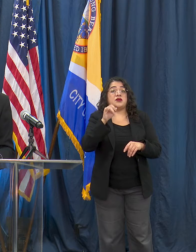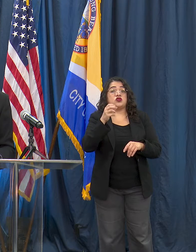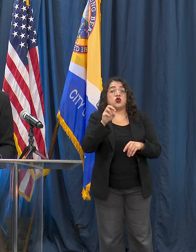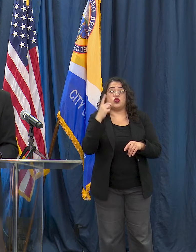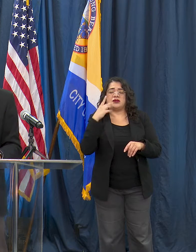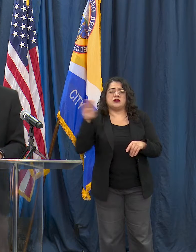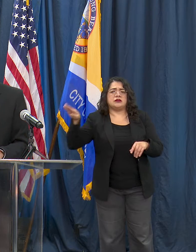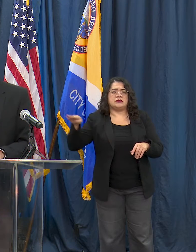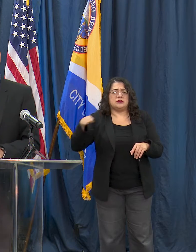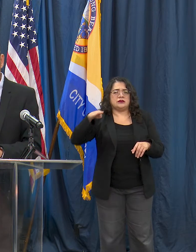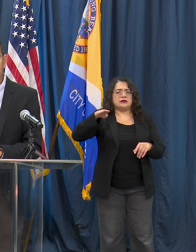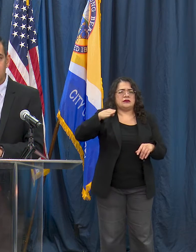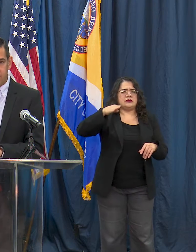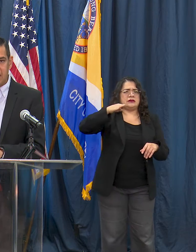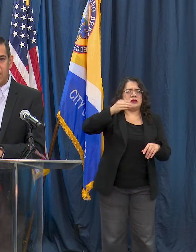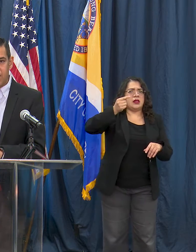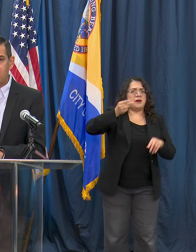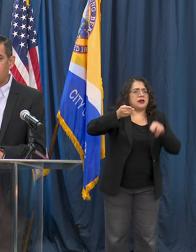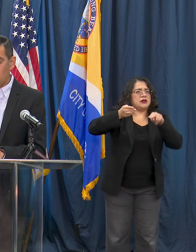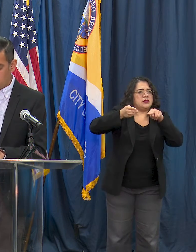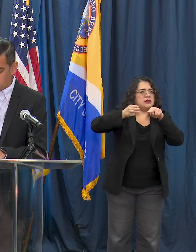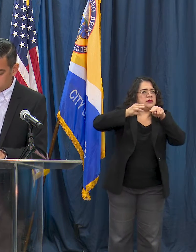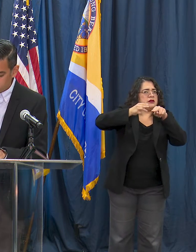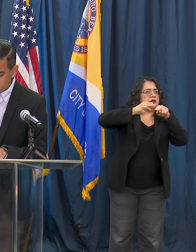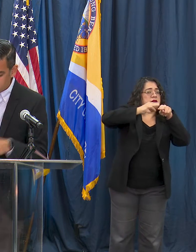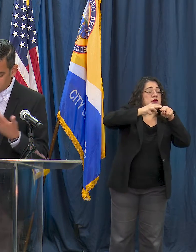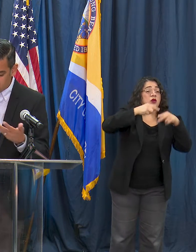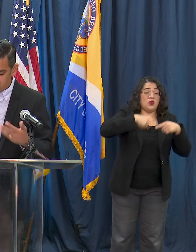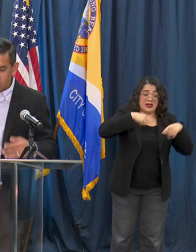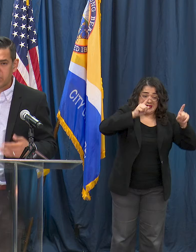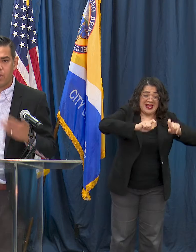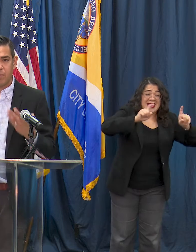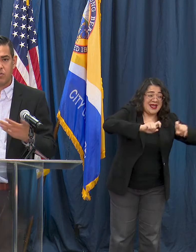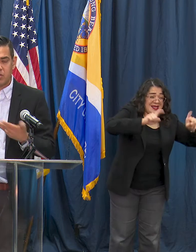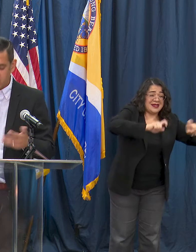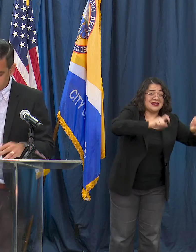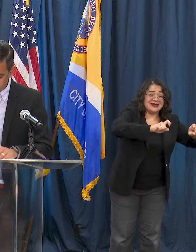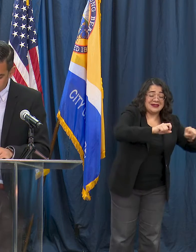happen, regardless of the fact that we are doing so much testing, and our health department director can speak to